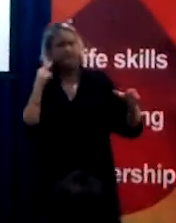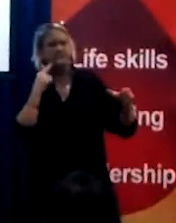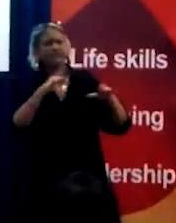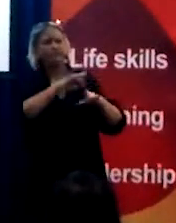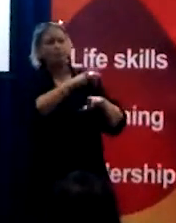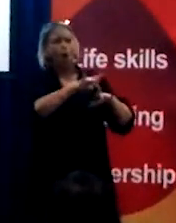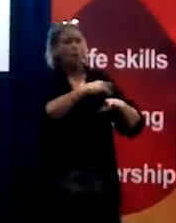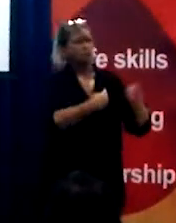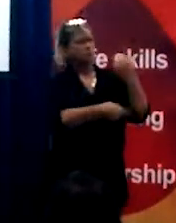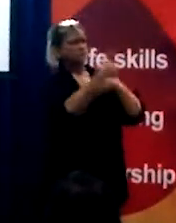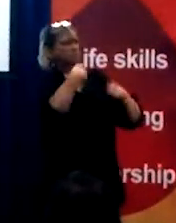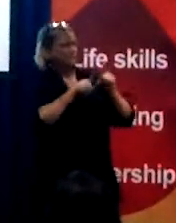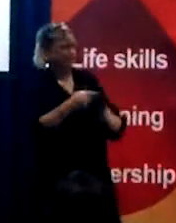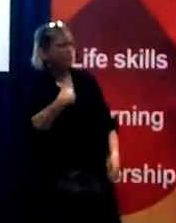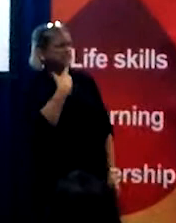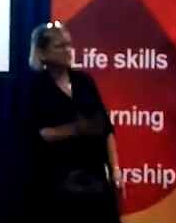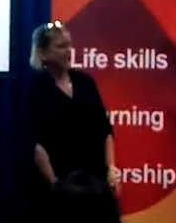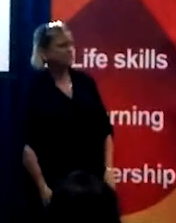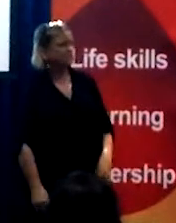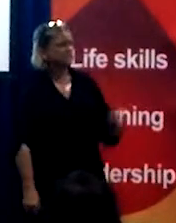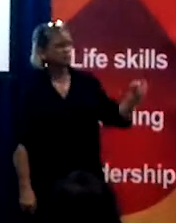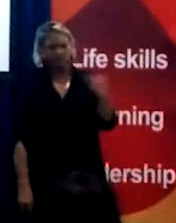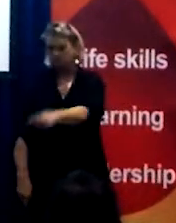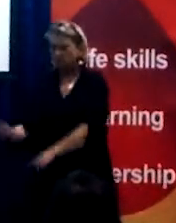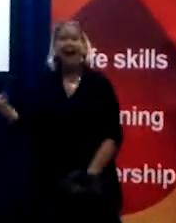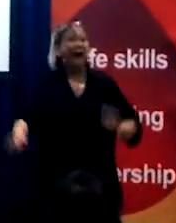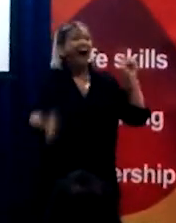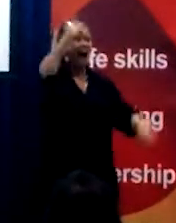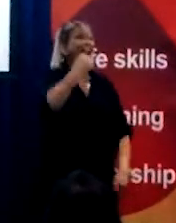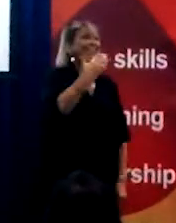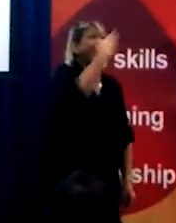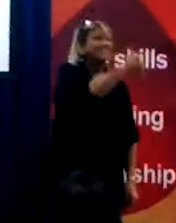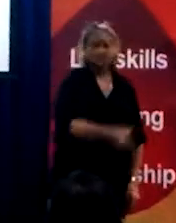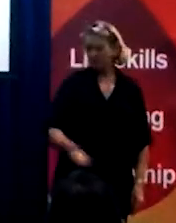I think it’s the same as what I said, but bang, the kids understands, they get it and we can move on.